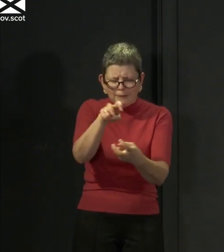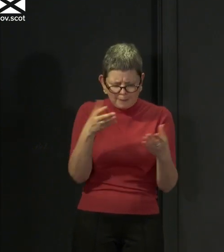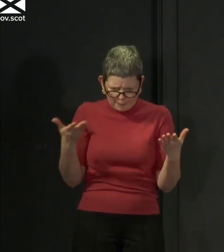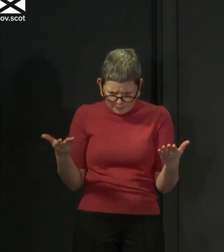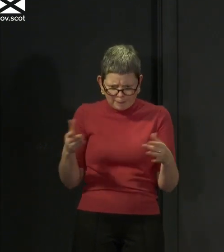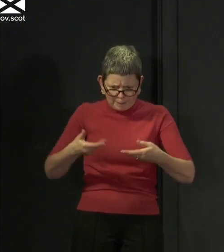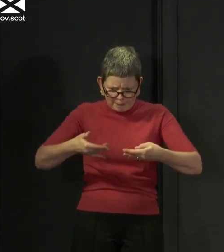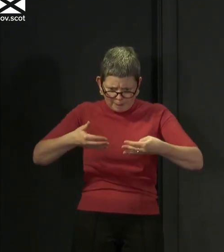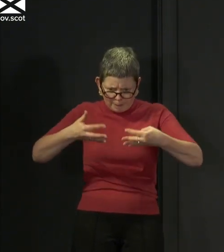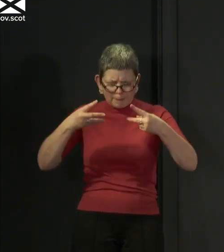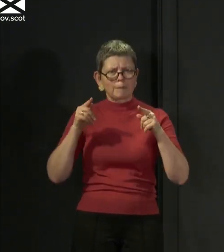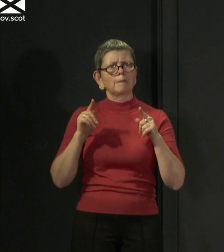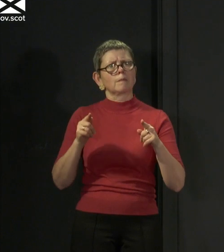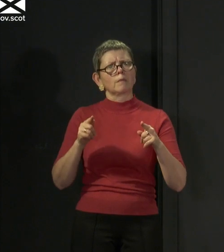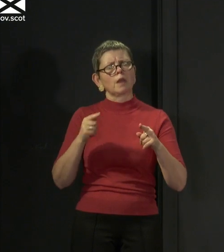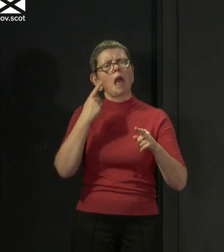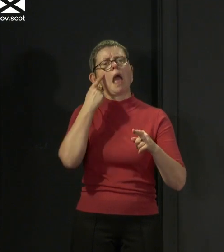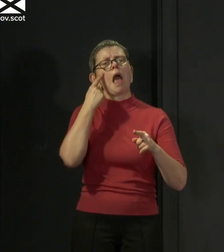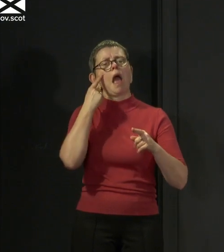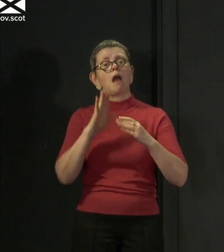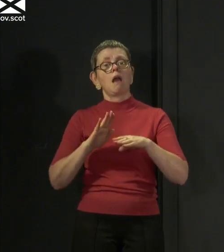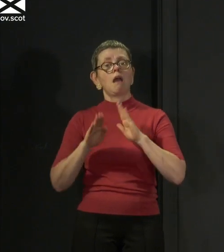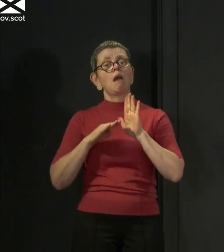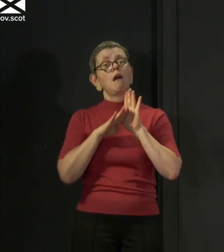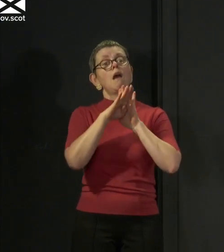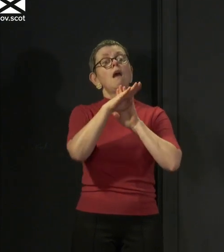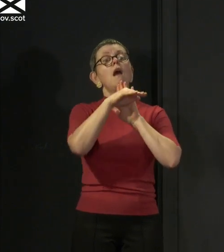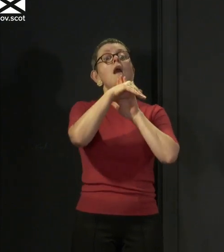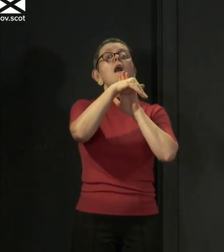I'm particularly keen to see the National Records of Scotland figures on Wednesday next